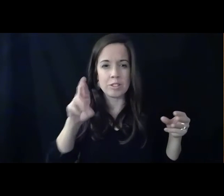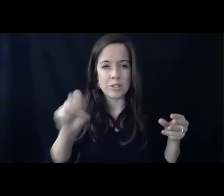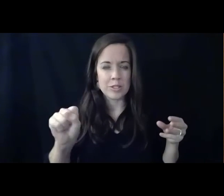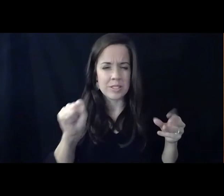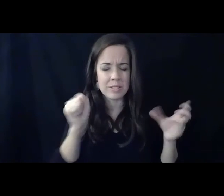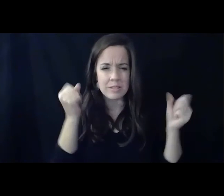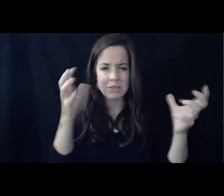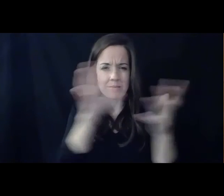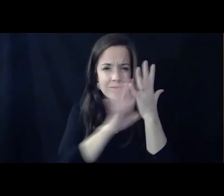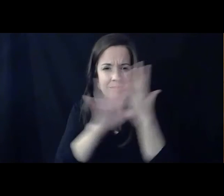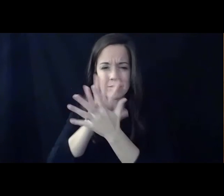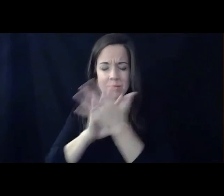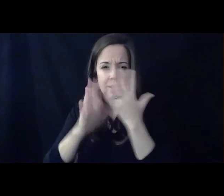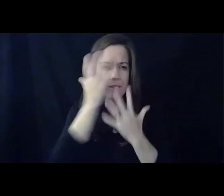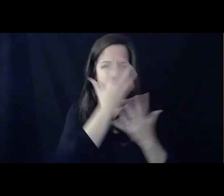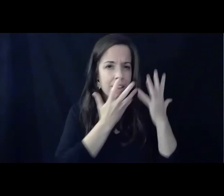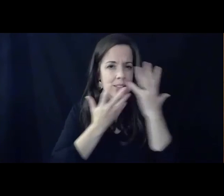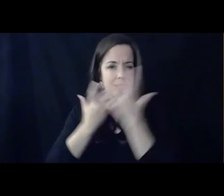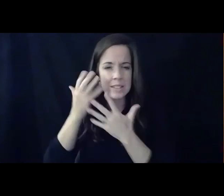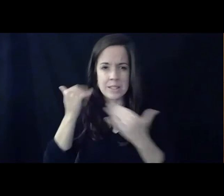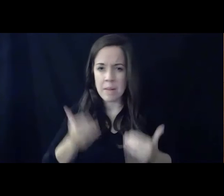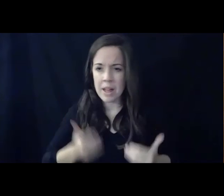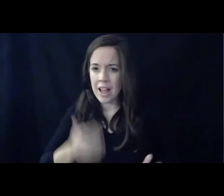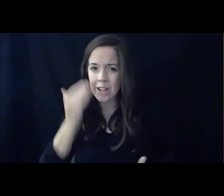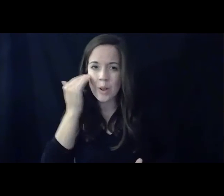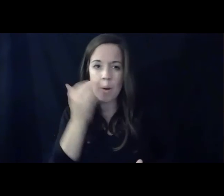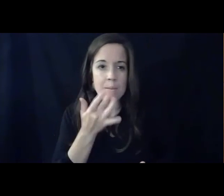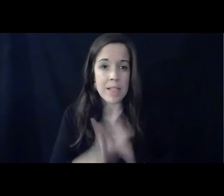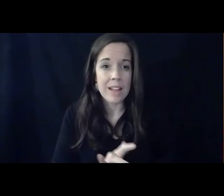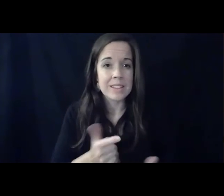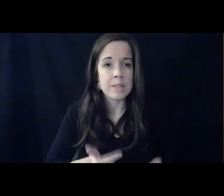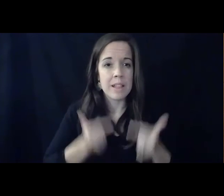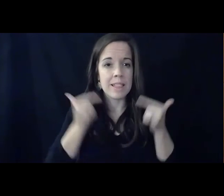and bodies, I know I am lucky to be living. In another life